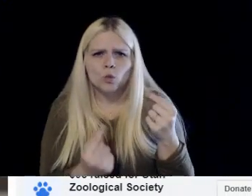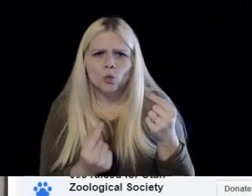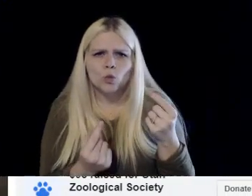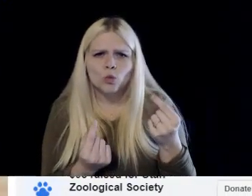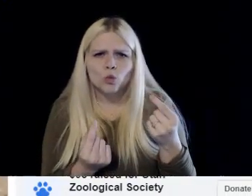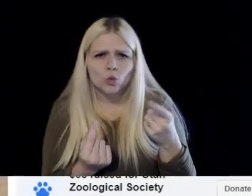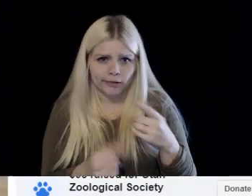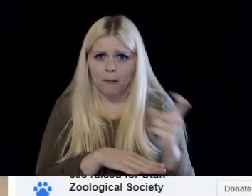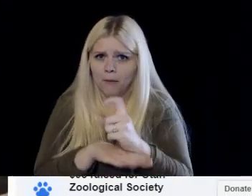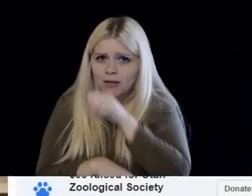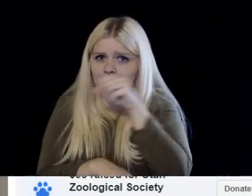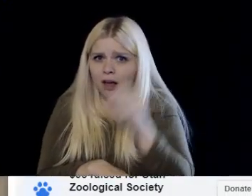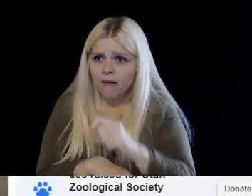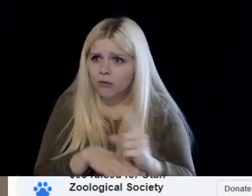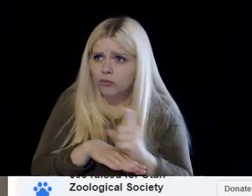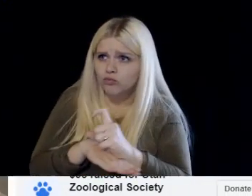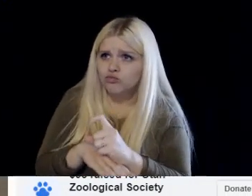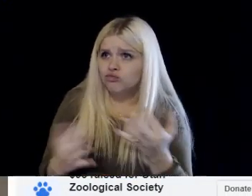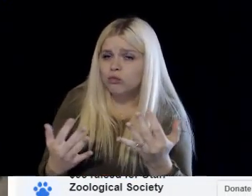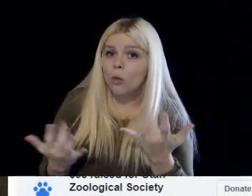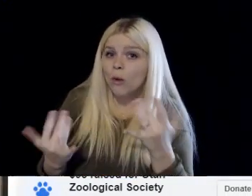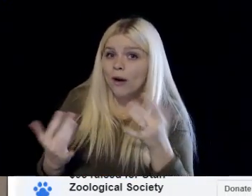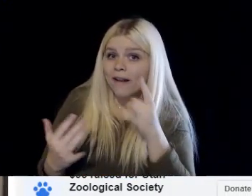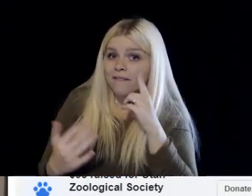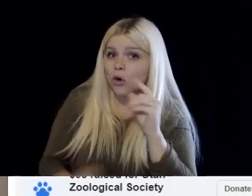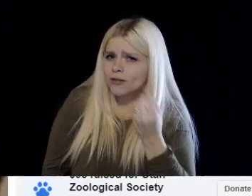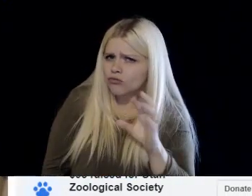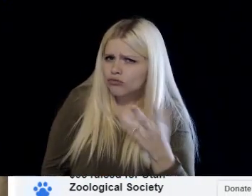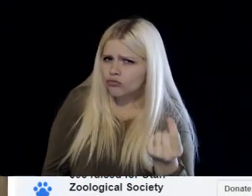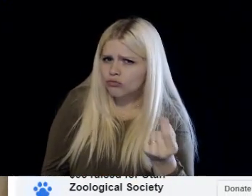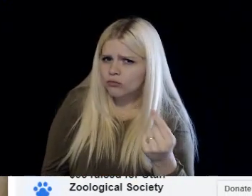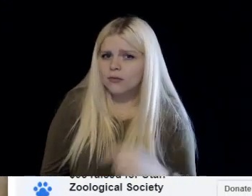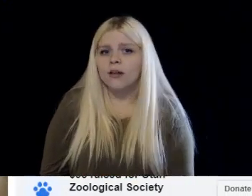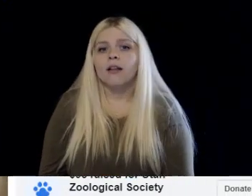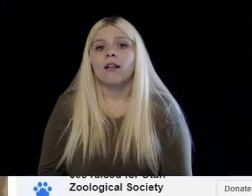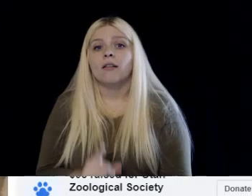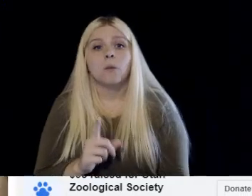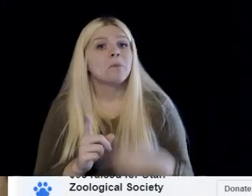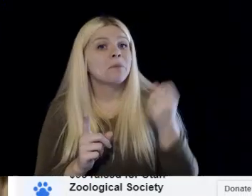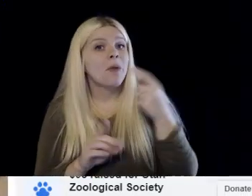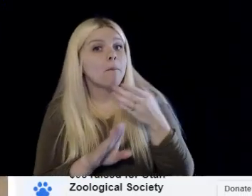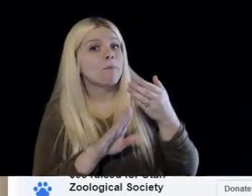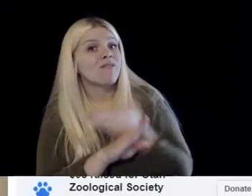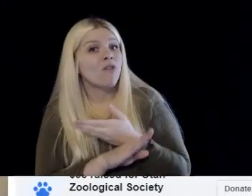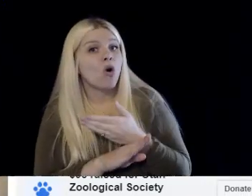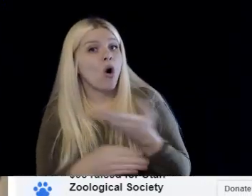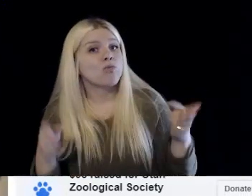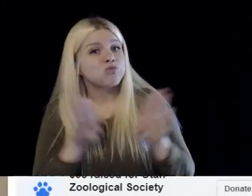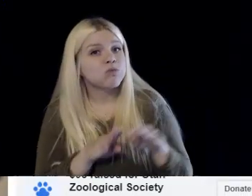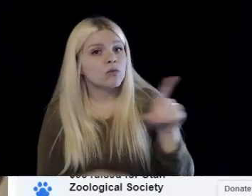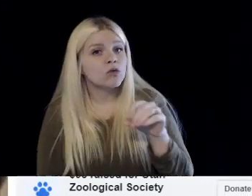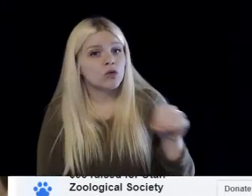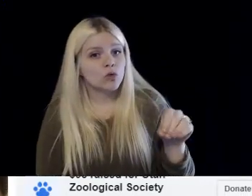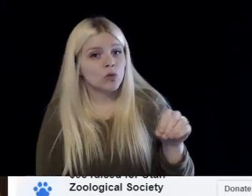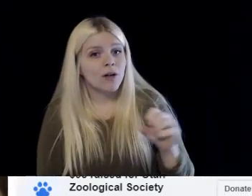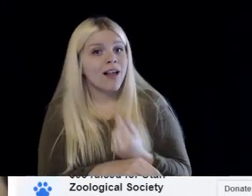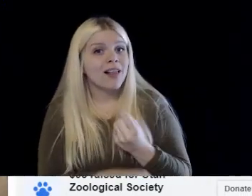Is he waiting for more treats? Michelle: So, pre-zoo being closed time, 11: 30 is when they got lunch. Erica: Oh, okay.